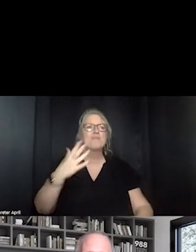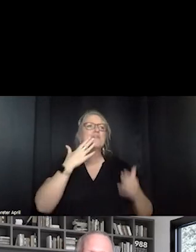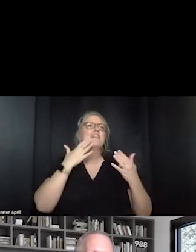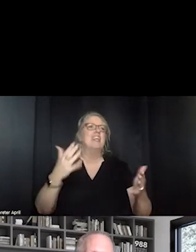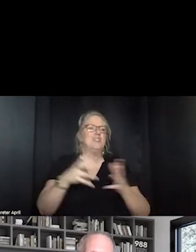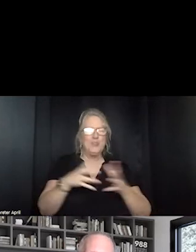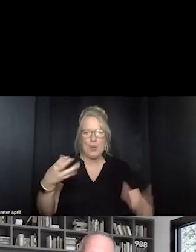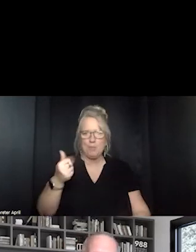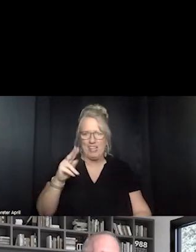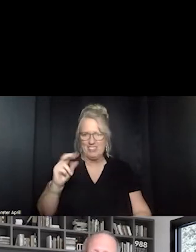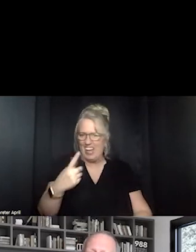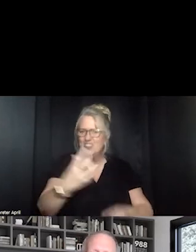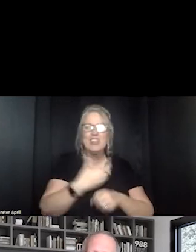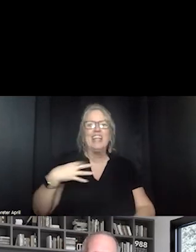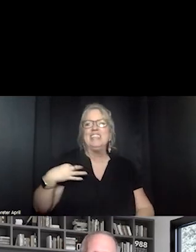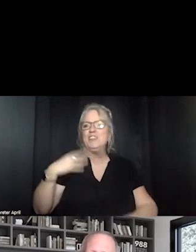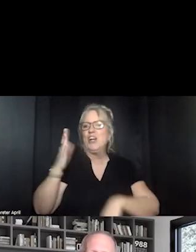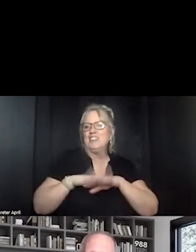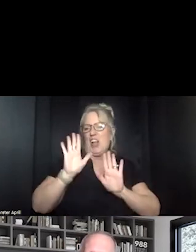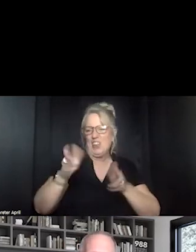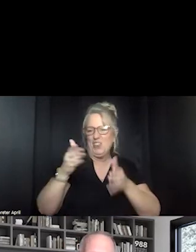GET A T SHIRT. ON THE WAY. WE ARE AHEAD OF IT. >> THANK YOU,